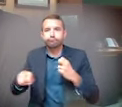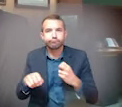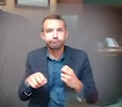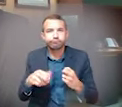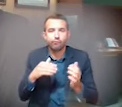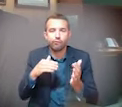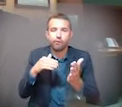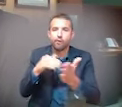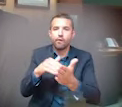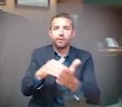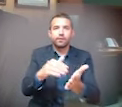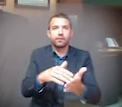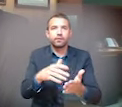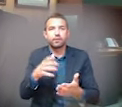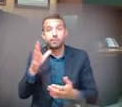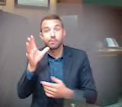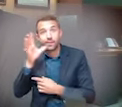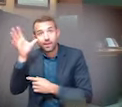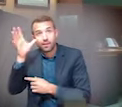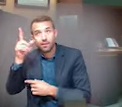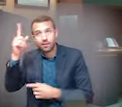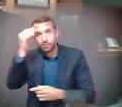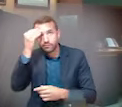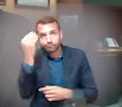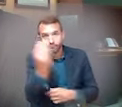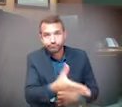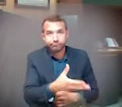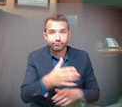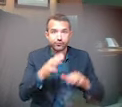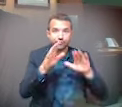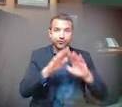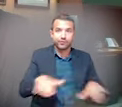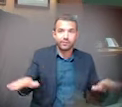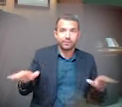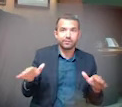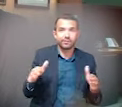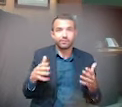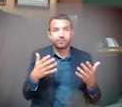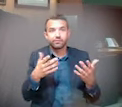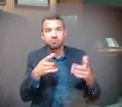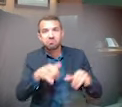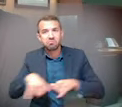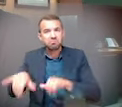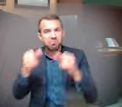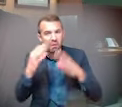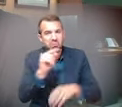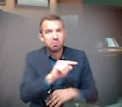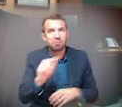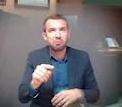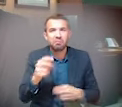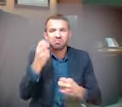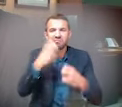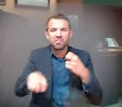to child, but oftentimes from a person with a disability and a person with a disability. If you don't have that person with a disability